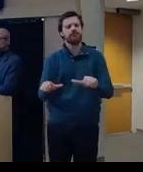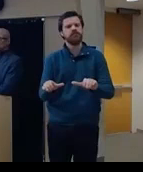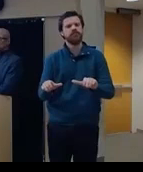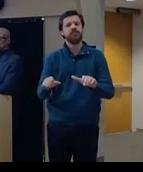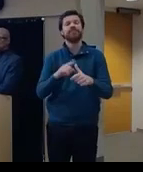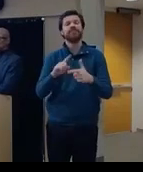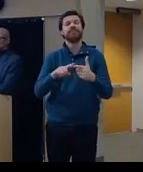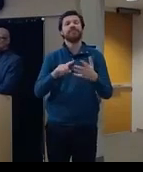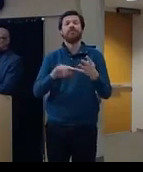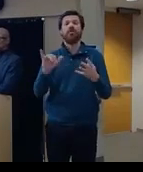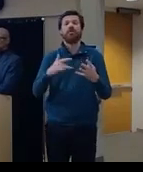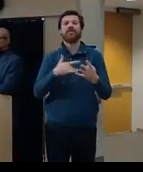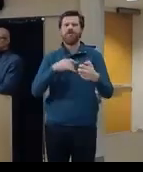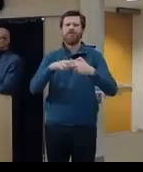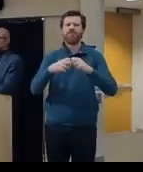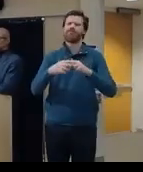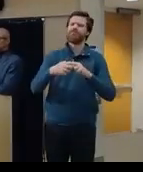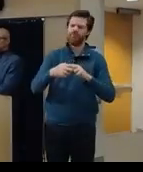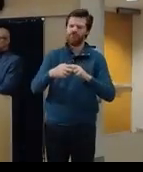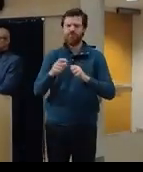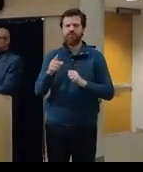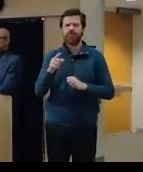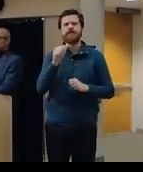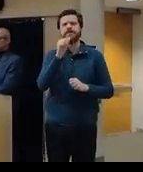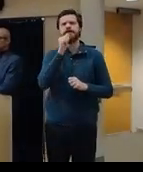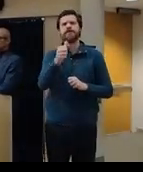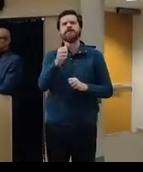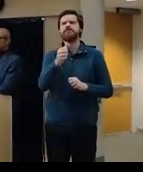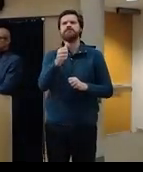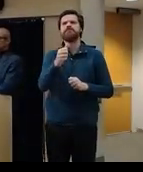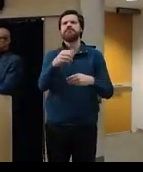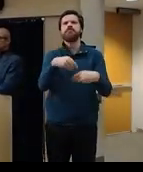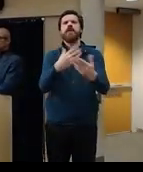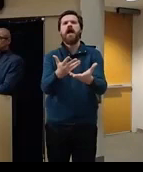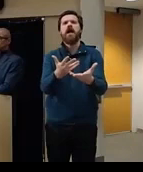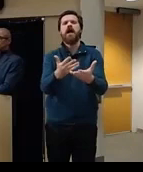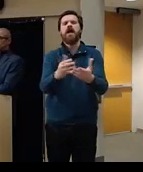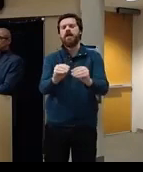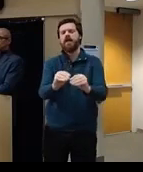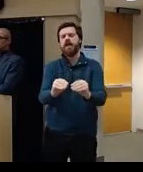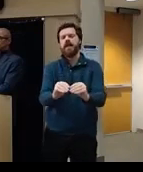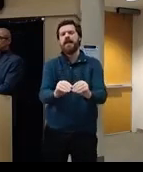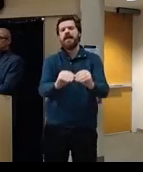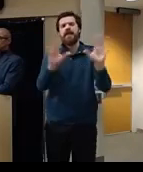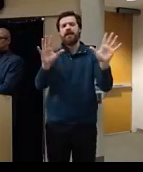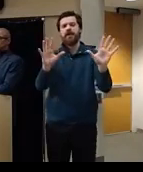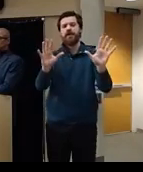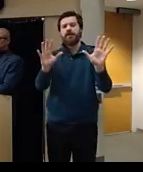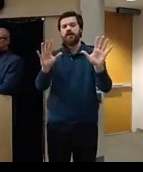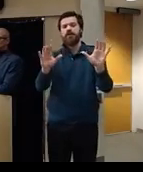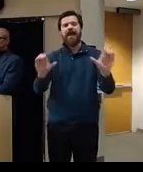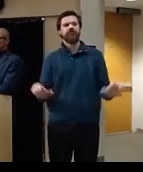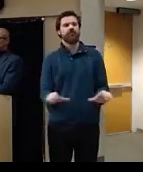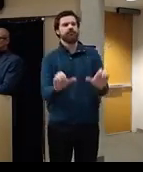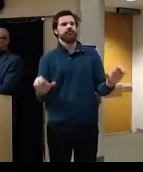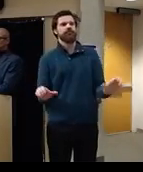problematic for me because it doesn't provide any clear action plan I haven't seen anything